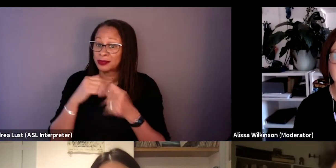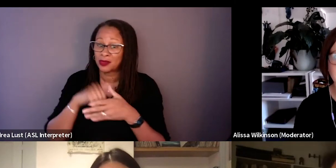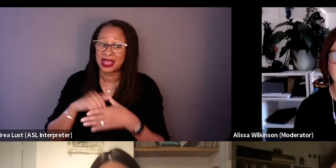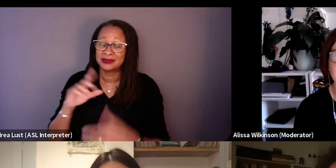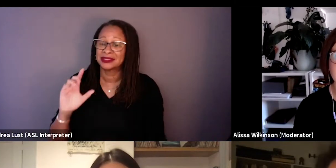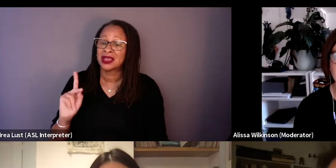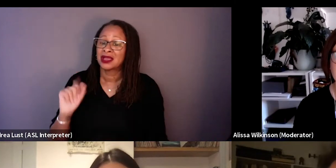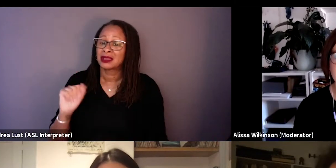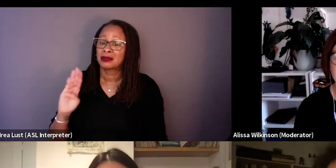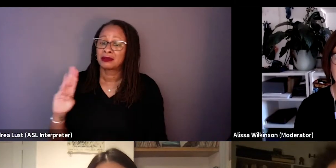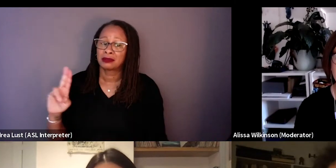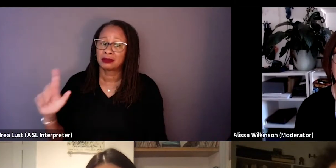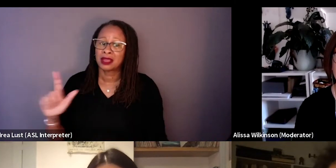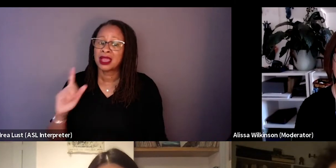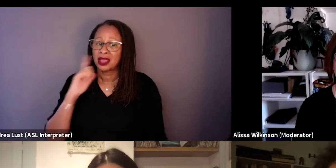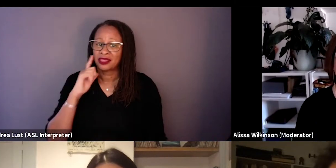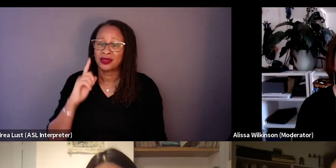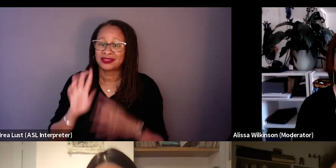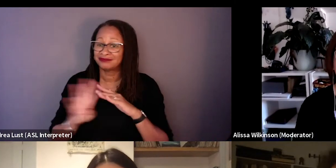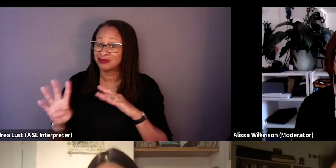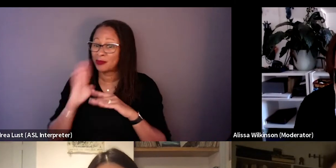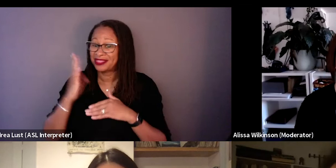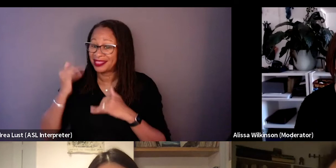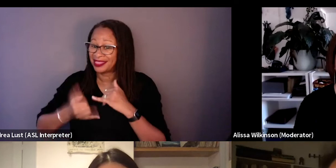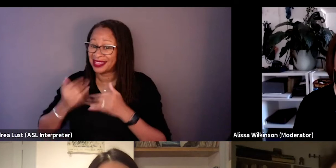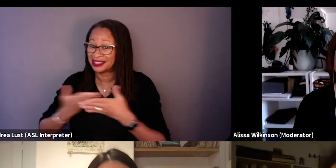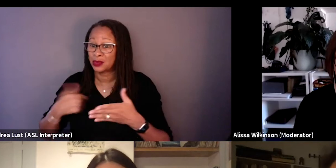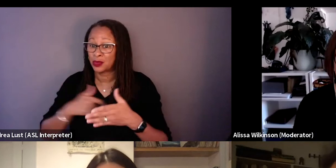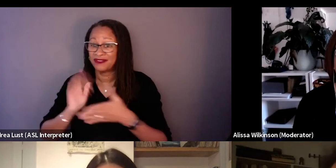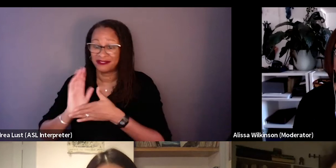we thought Zarifa's wedding will be the last thing. But then everything changed.